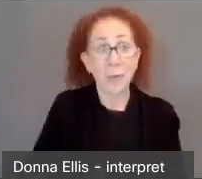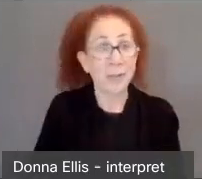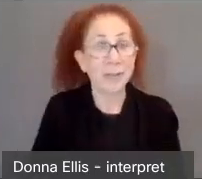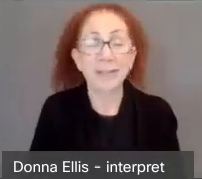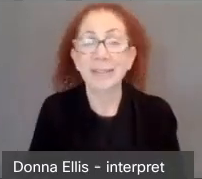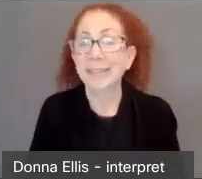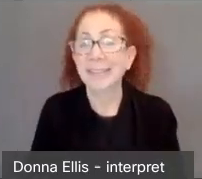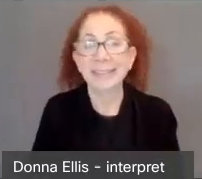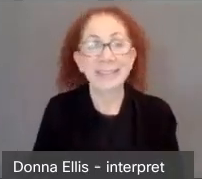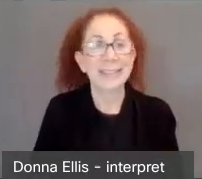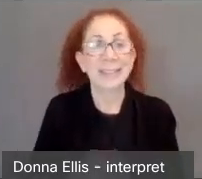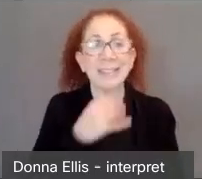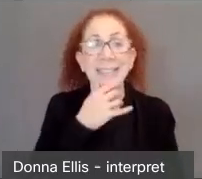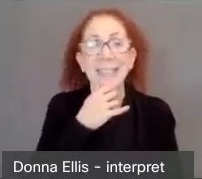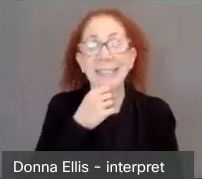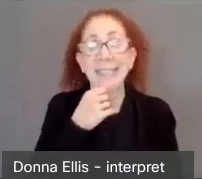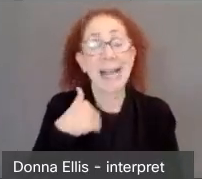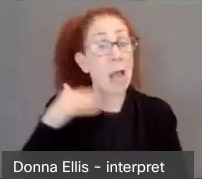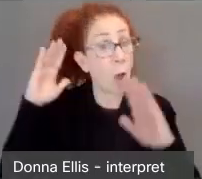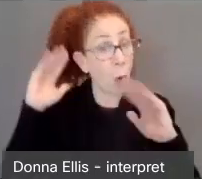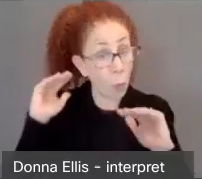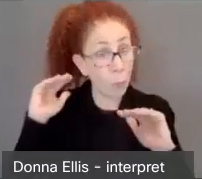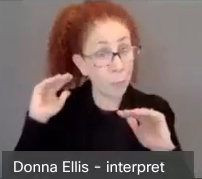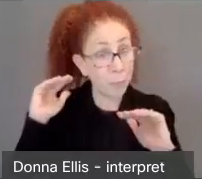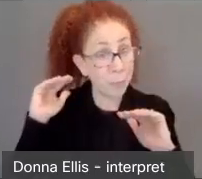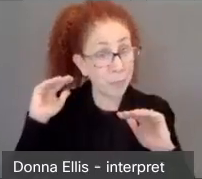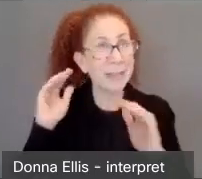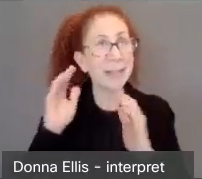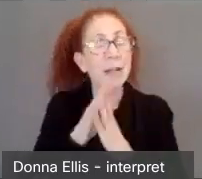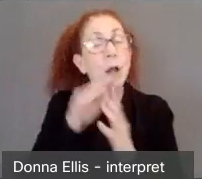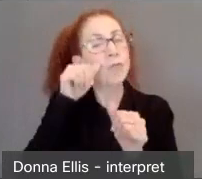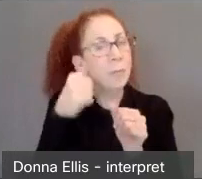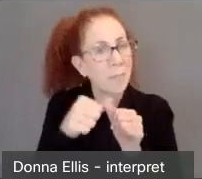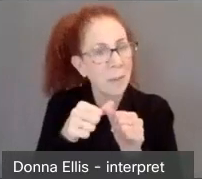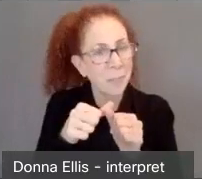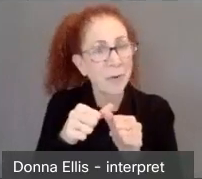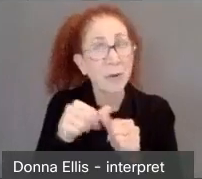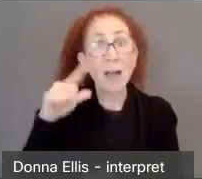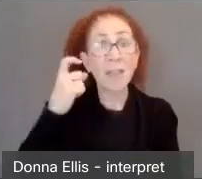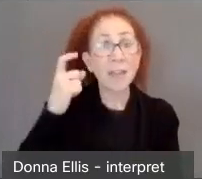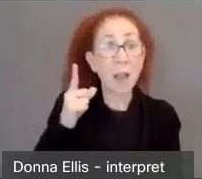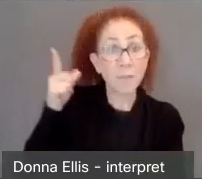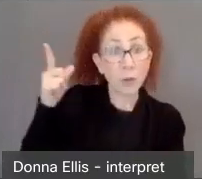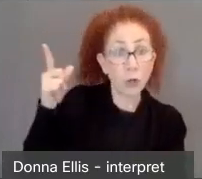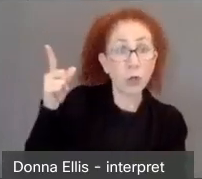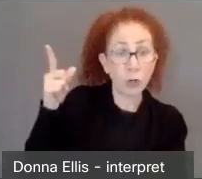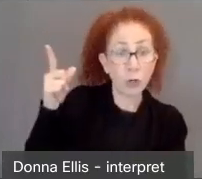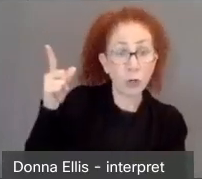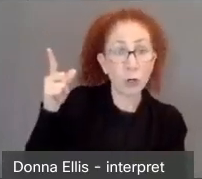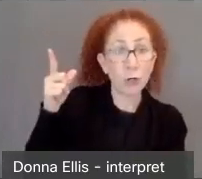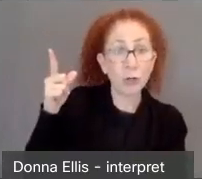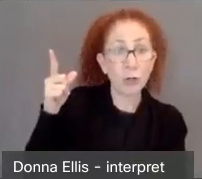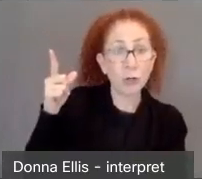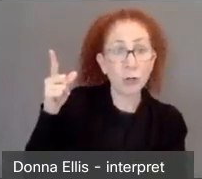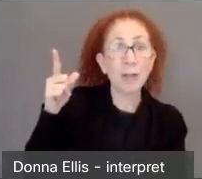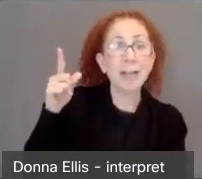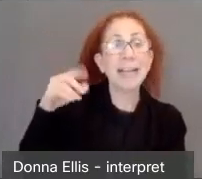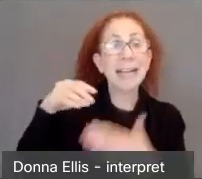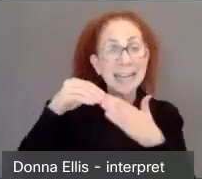I hope, I mean, and remember, the Governor's guideline here is 70%